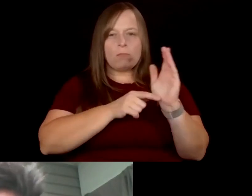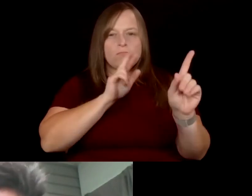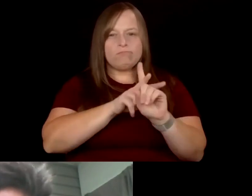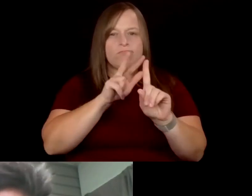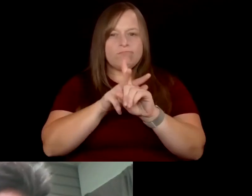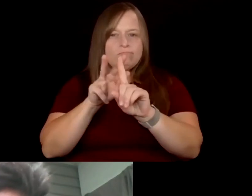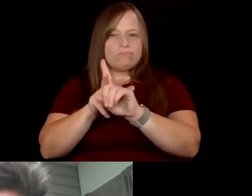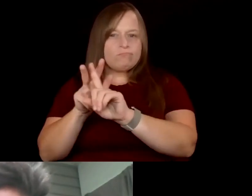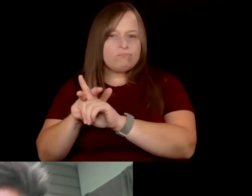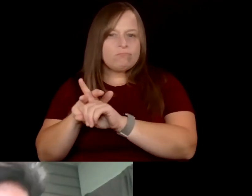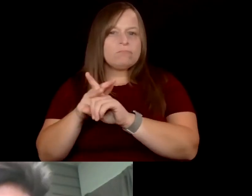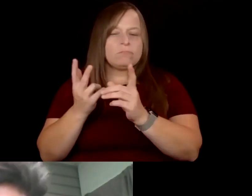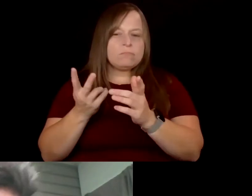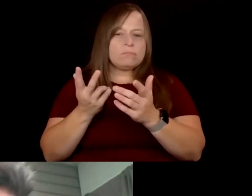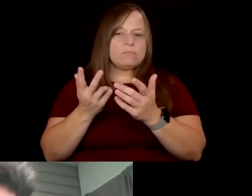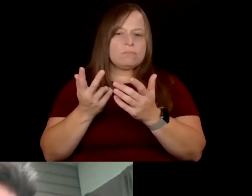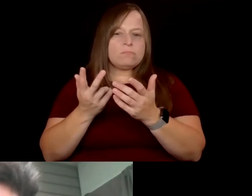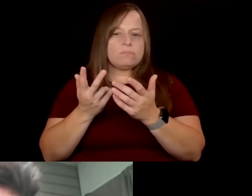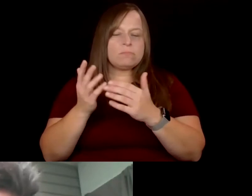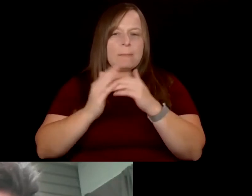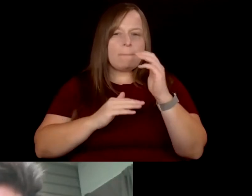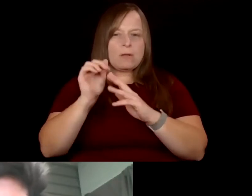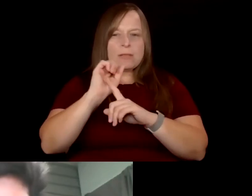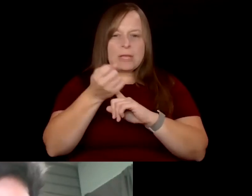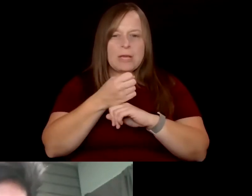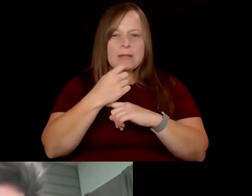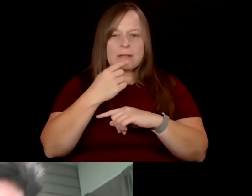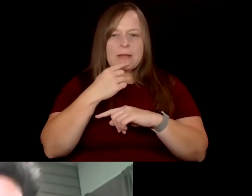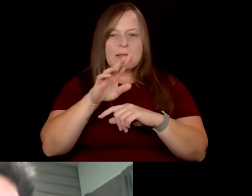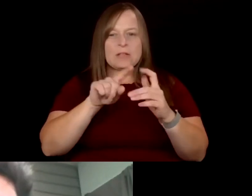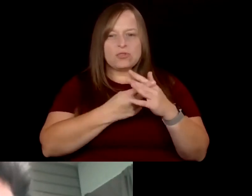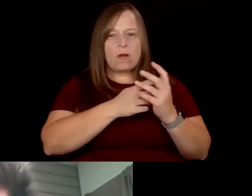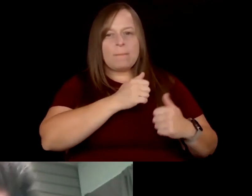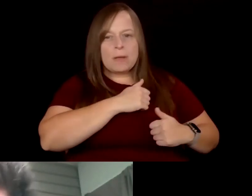and kind of building a case and saying this started in the military and it's continuing,